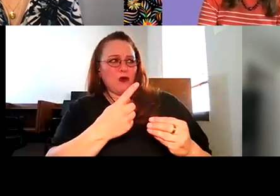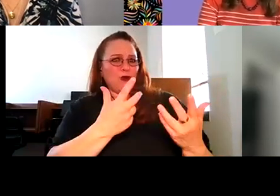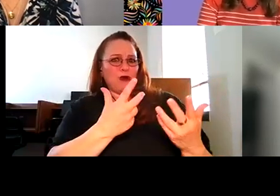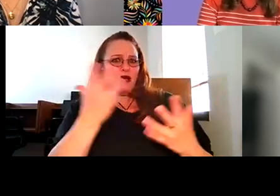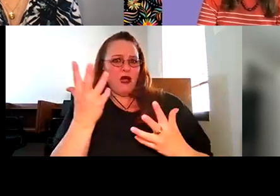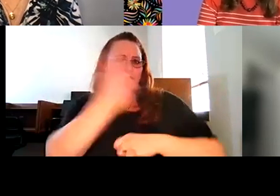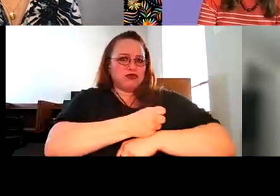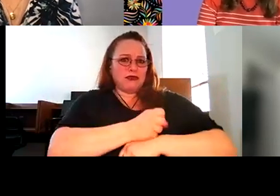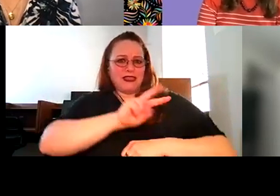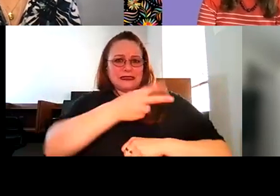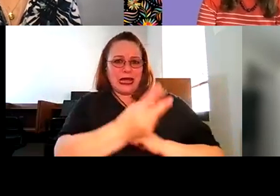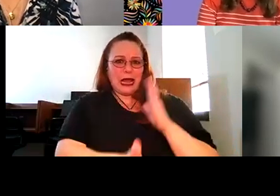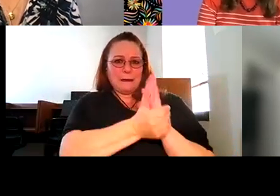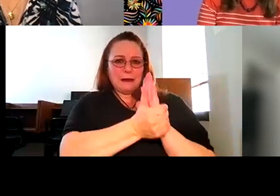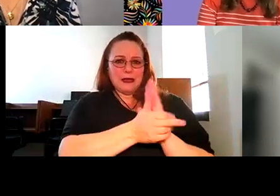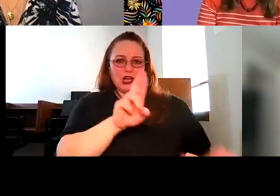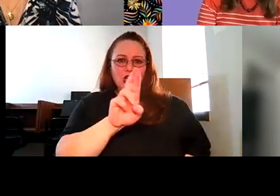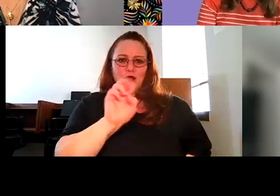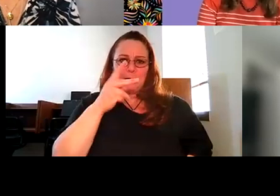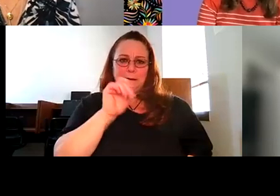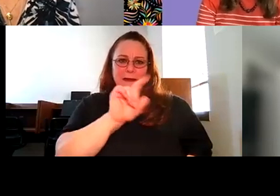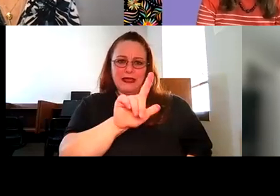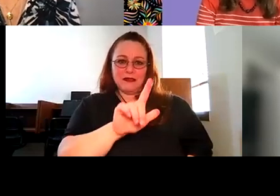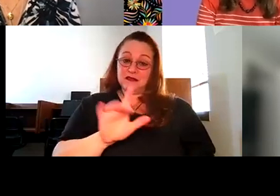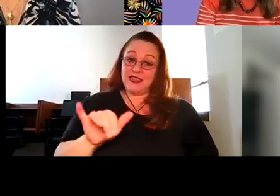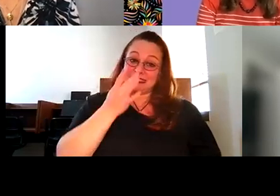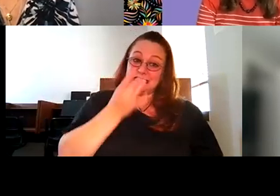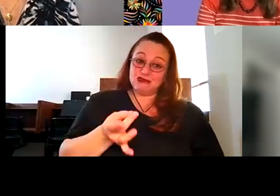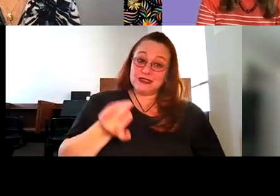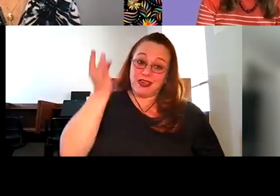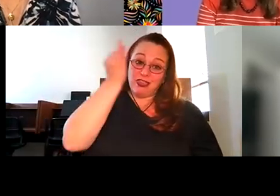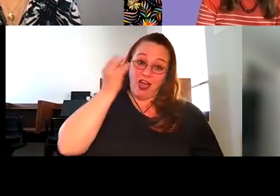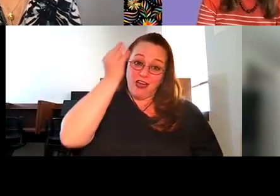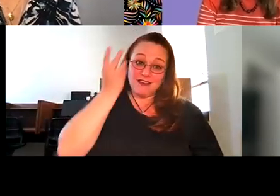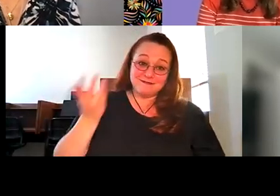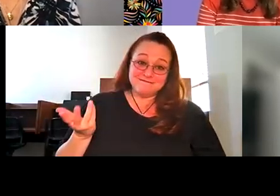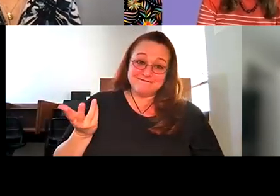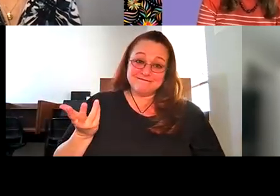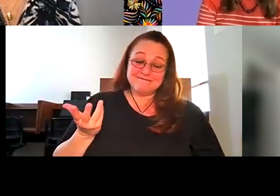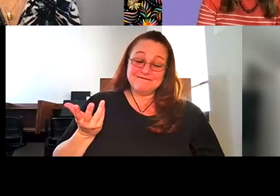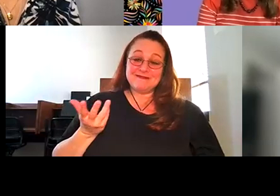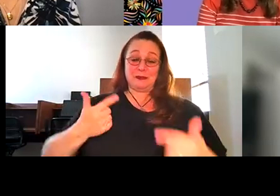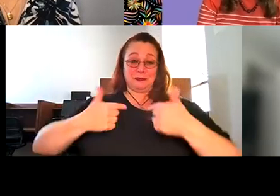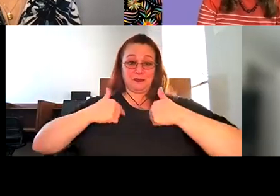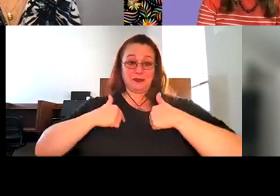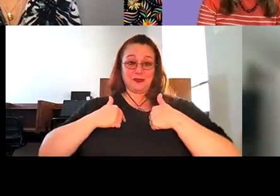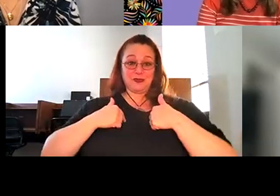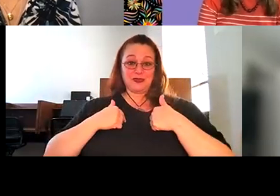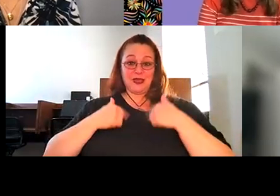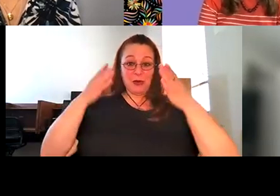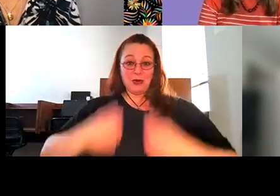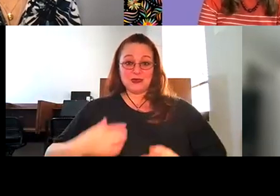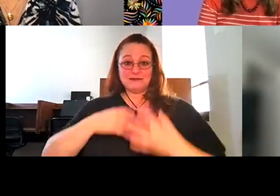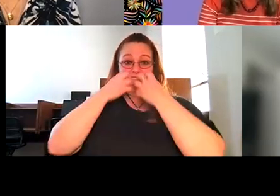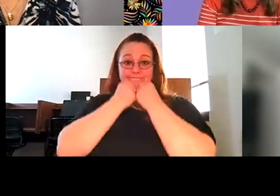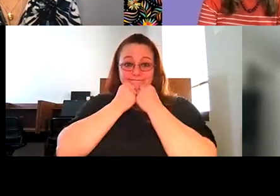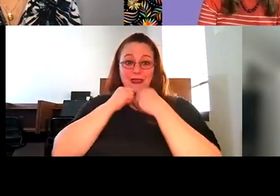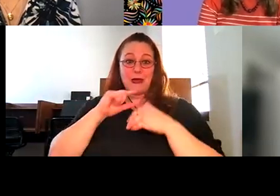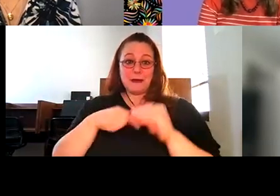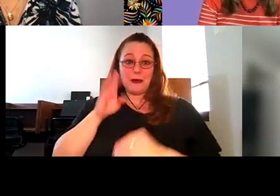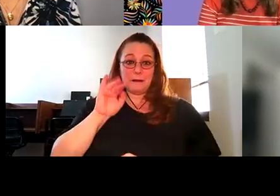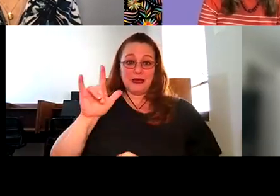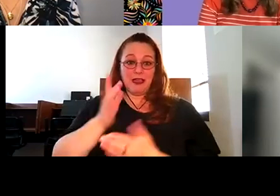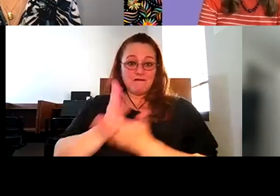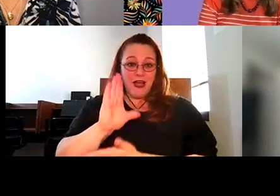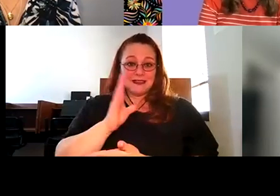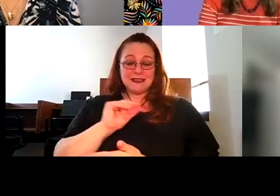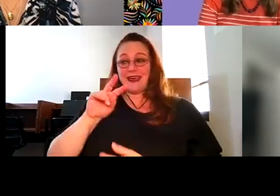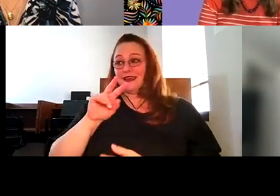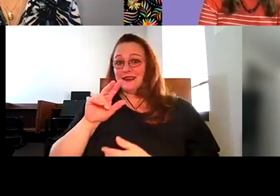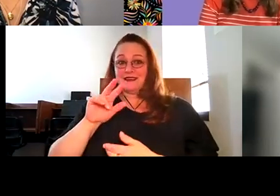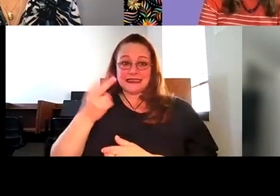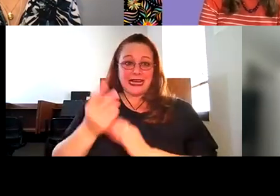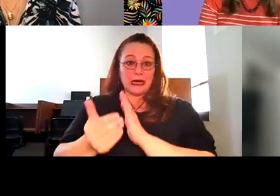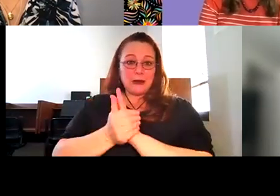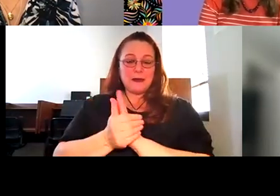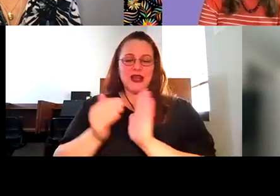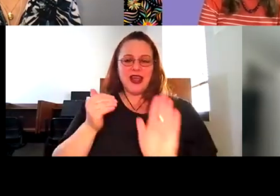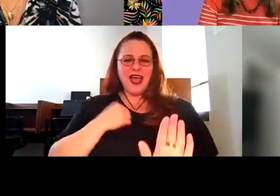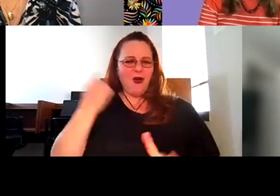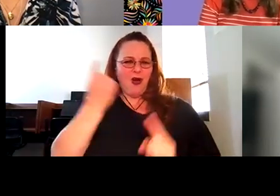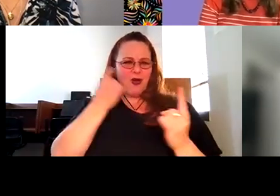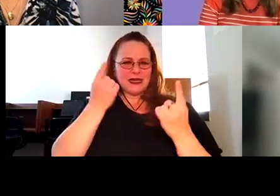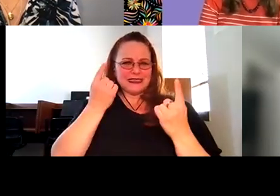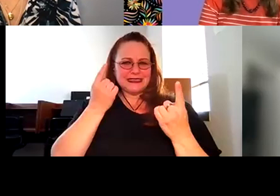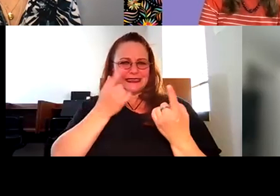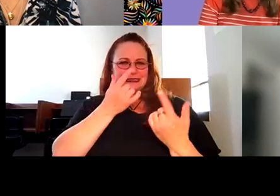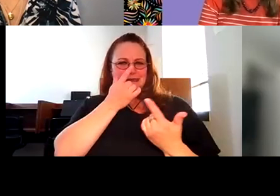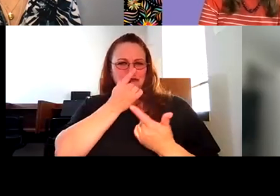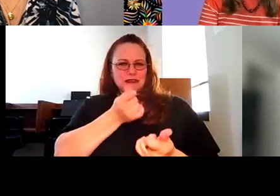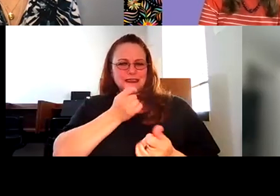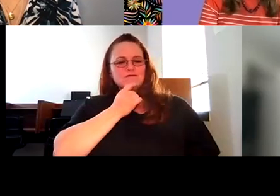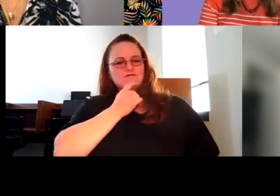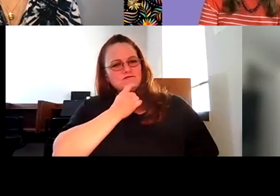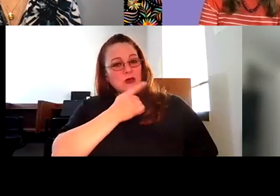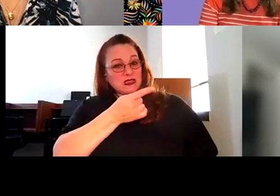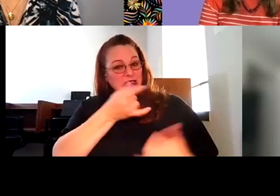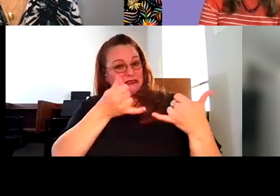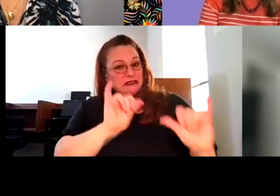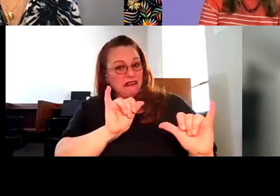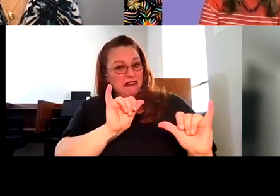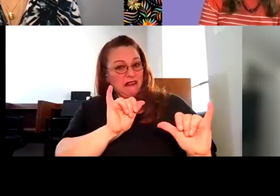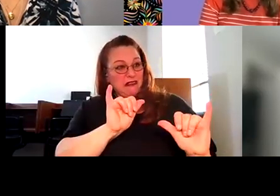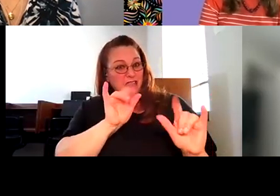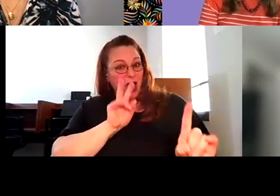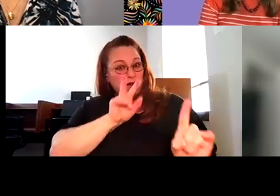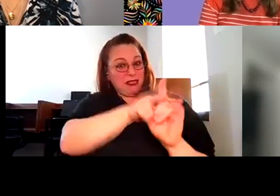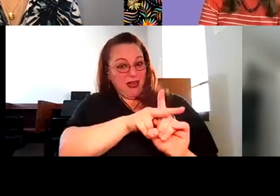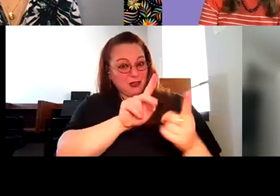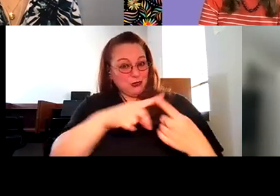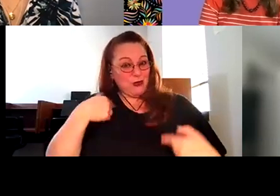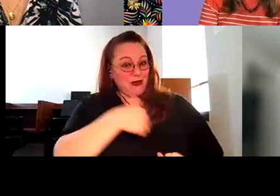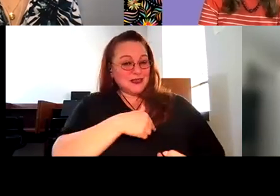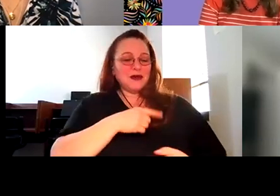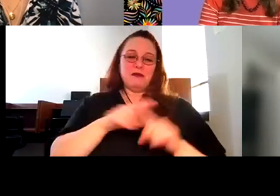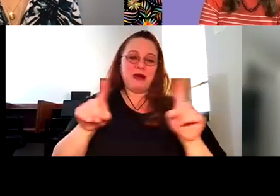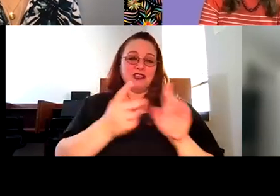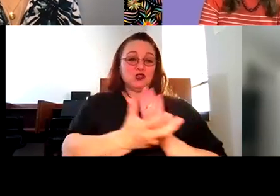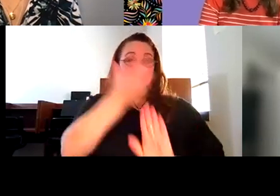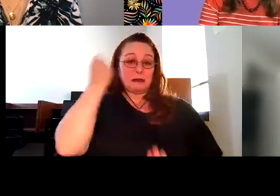Robyn Thomas: Um! It's an interesting thought. Certainly. Again, as somebody who cares a lot about. You know the Bill of Rights and the second amendments. I think it's always interesting to question whether they're still applicable, however, to to repeal an amendment. Um. You would need two thirds of the House and the Senate and the States,